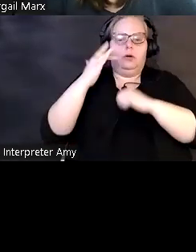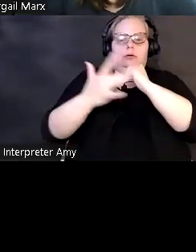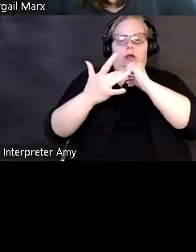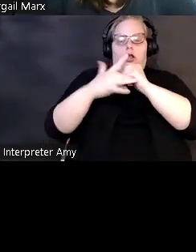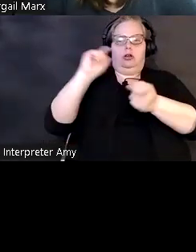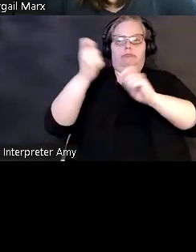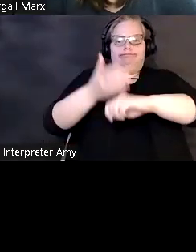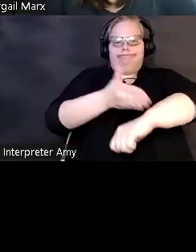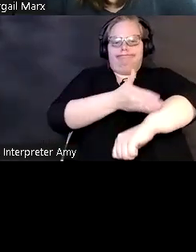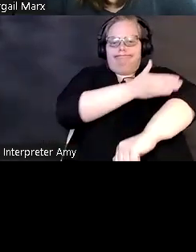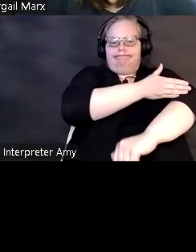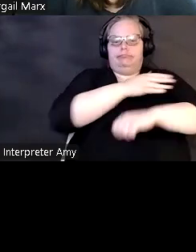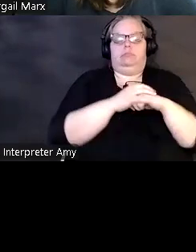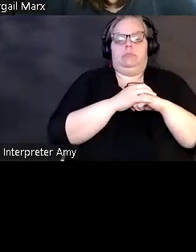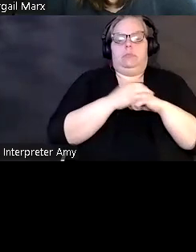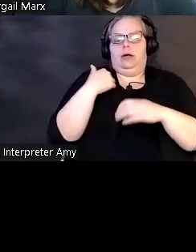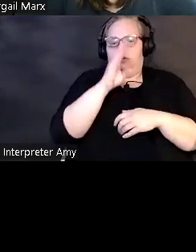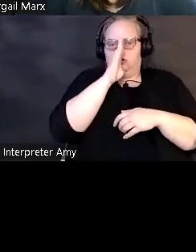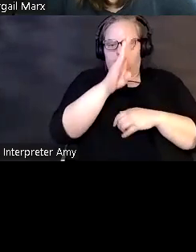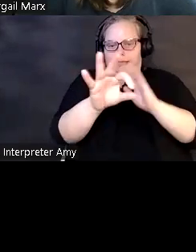We have direct selection, so pointing with a finger.